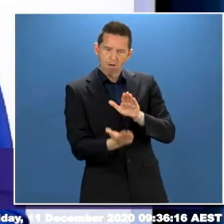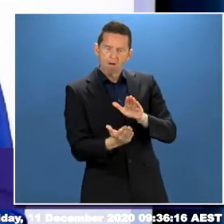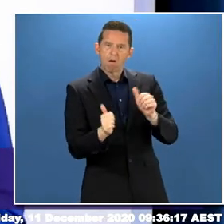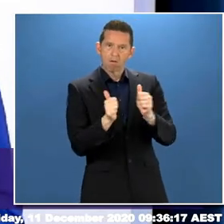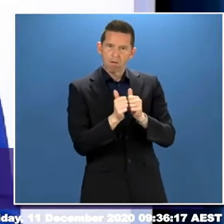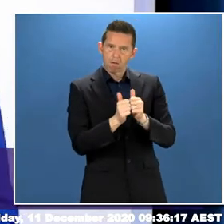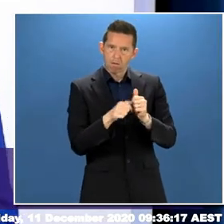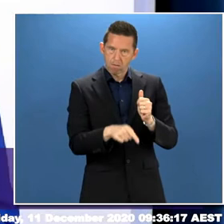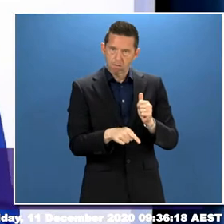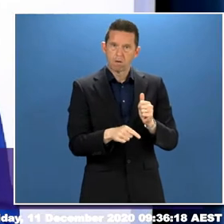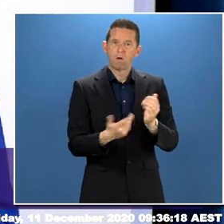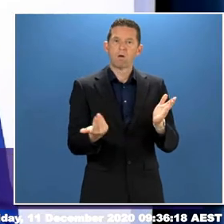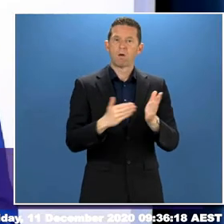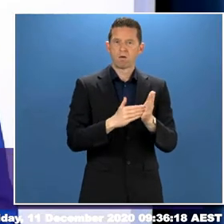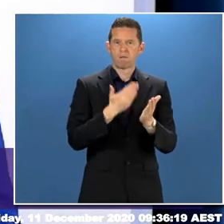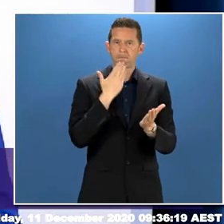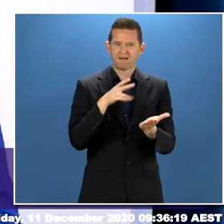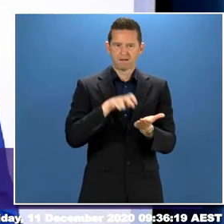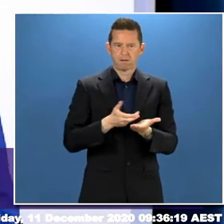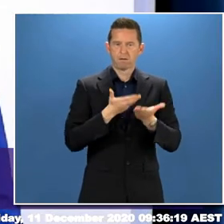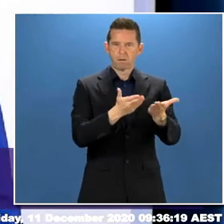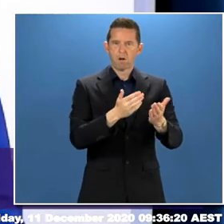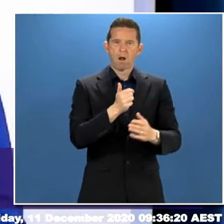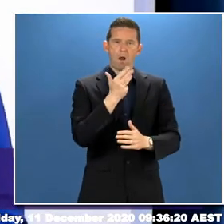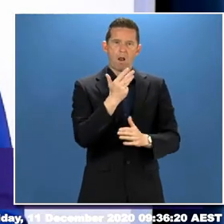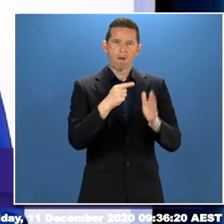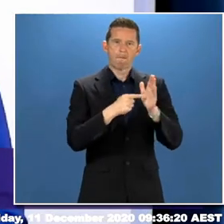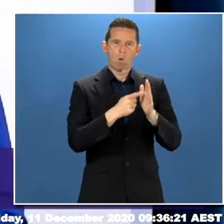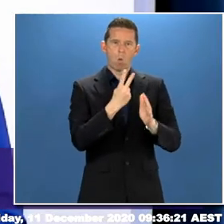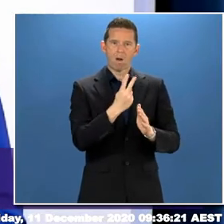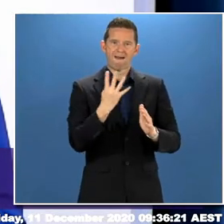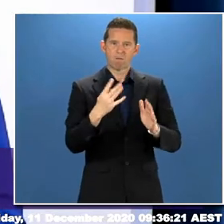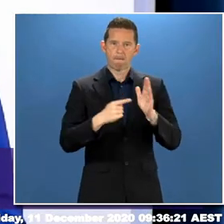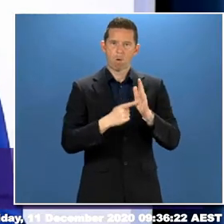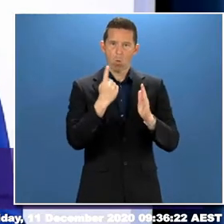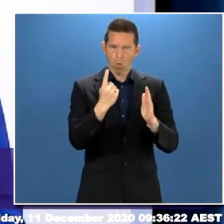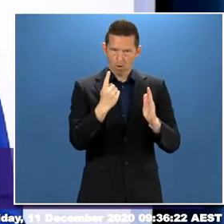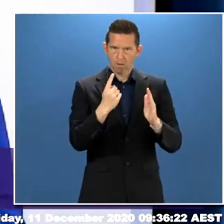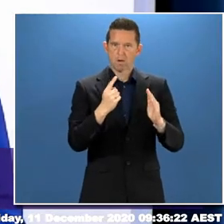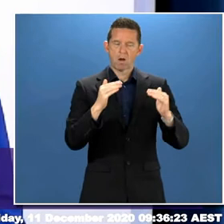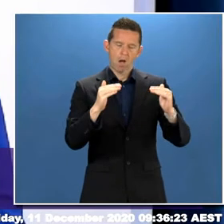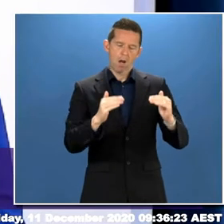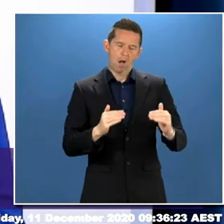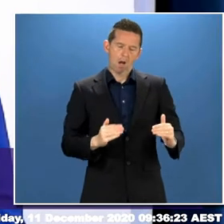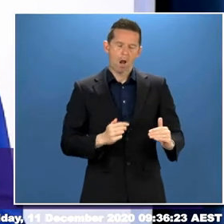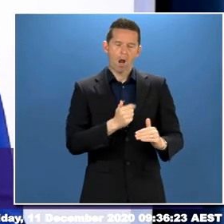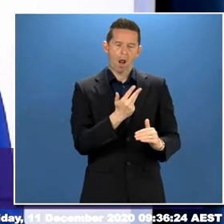If they could be marked 9.24.1 through to 9.24.5.